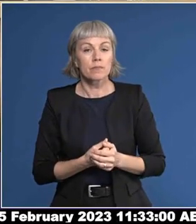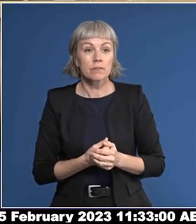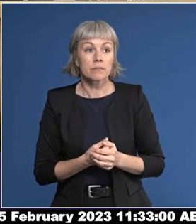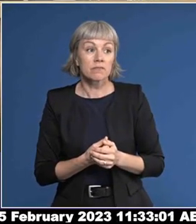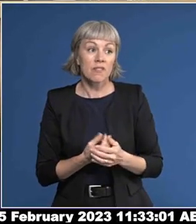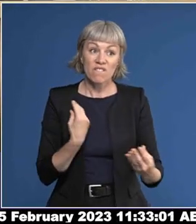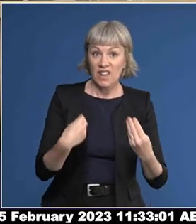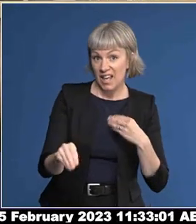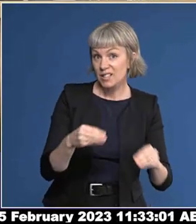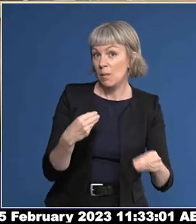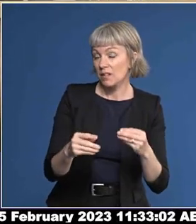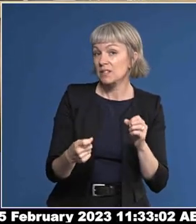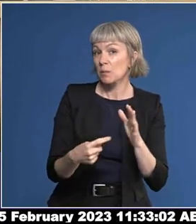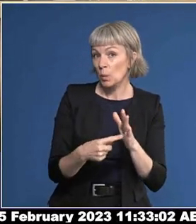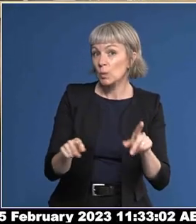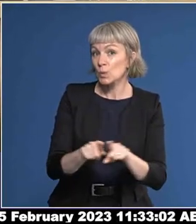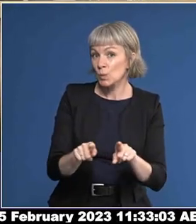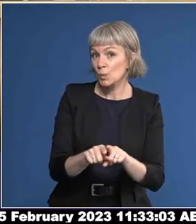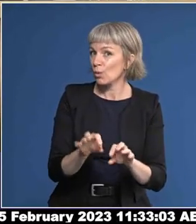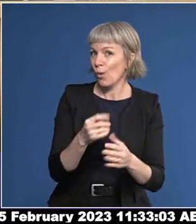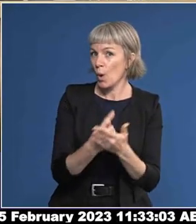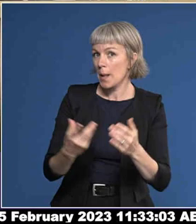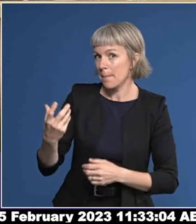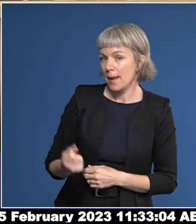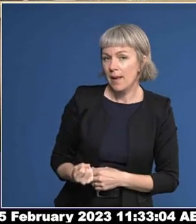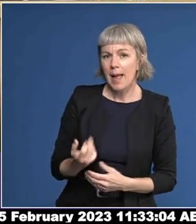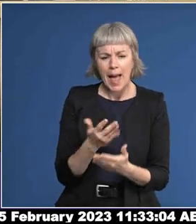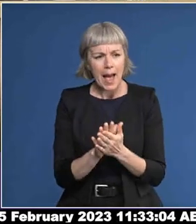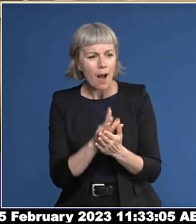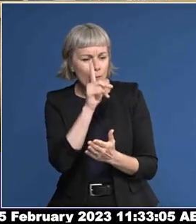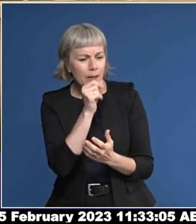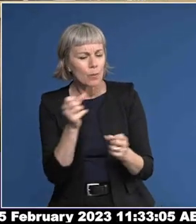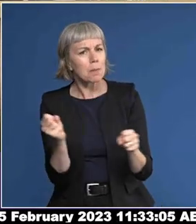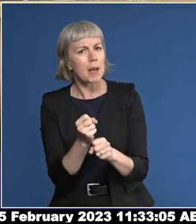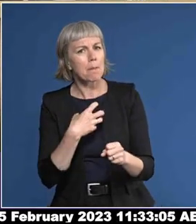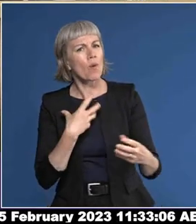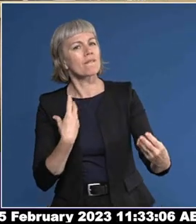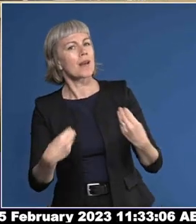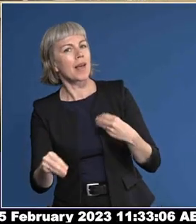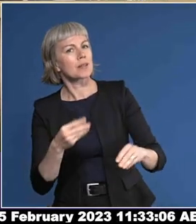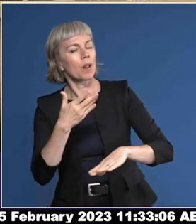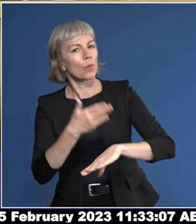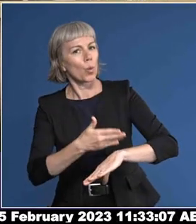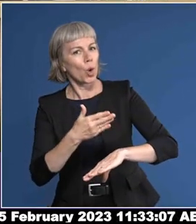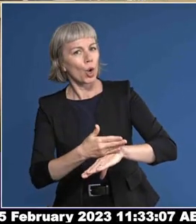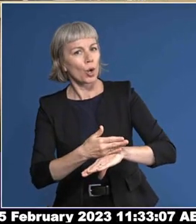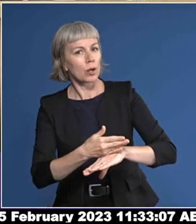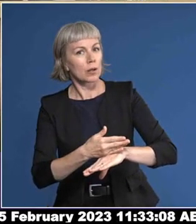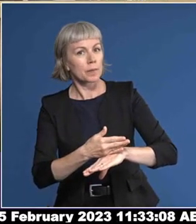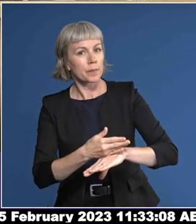workplace, those sorts of things - how can we make workplace flexibility fit - a large part of our workforce flexibility is very hard and difficult to achieve.